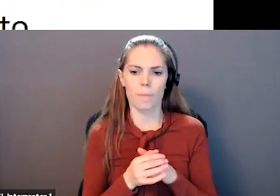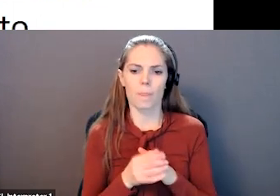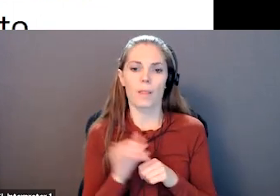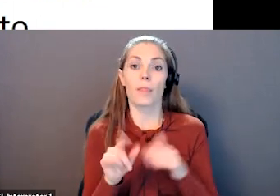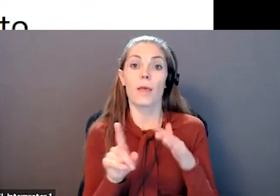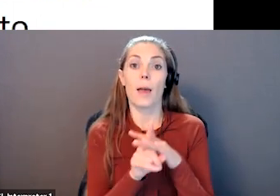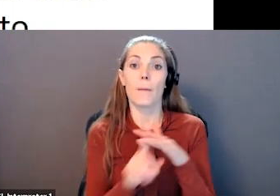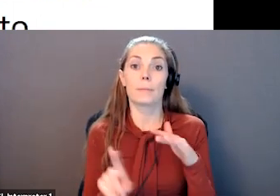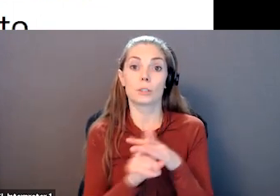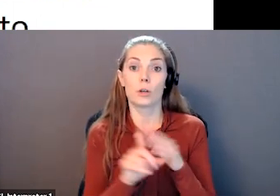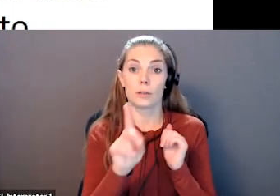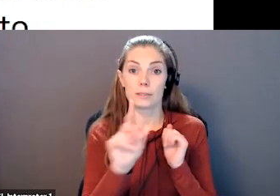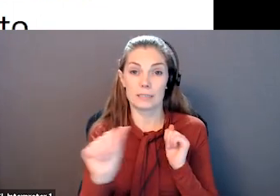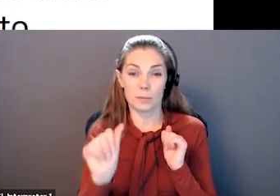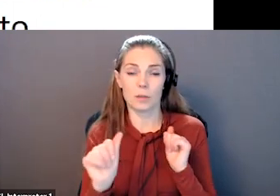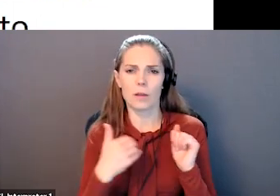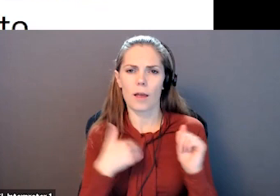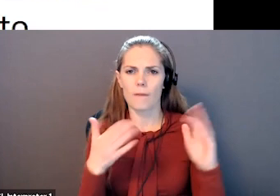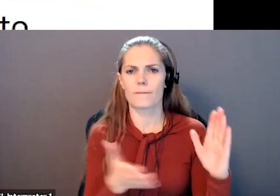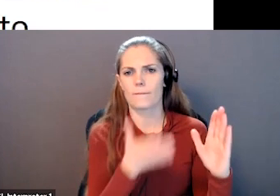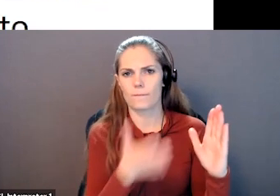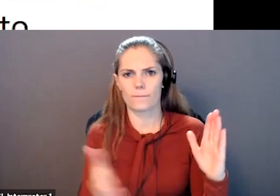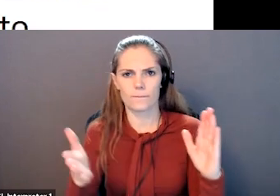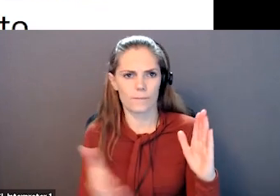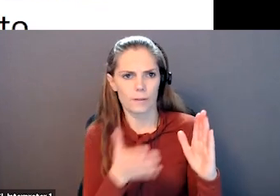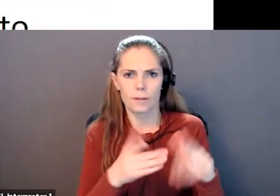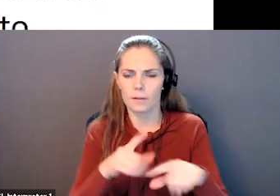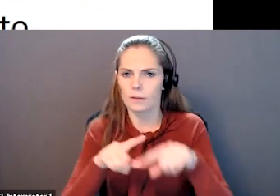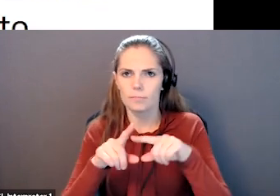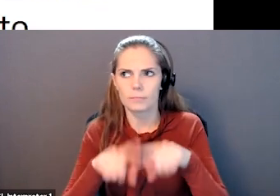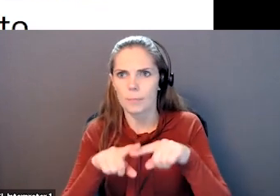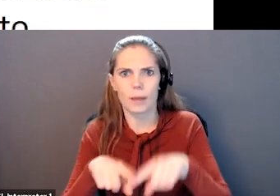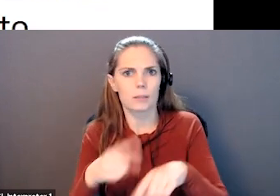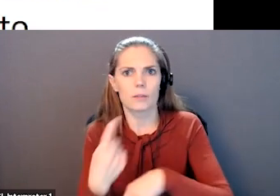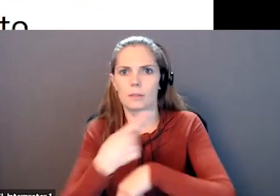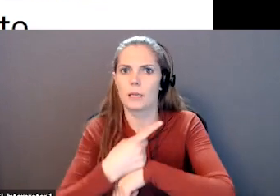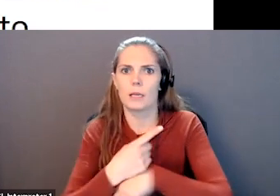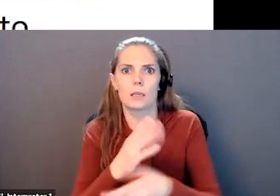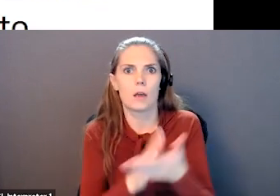fluctuations that might occur over different time frames. Some participants identified as having a